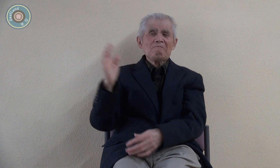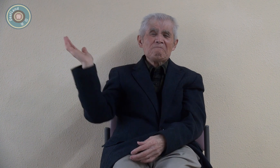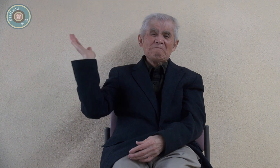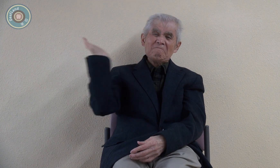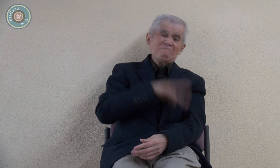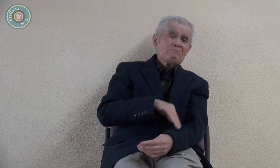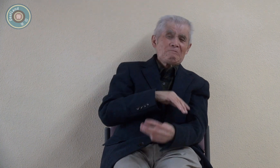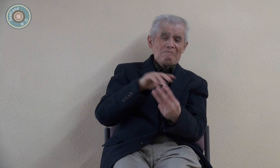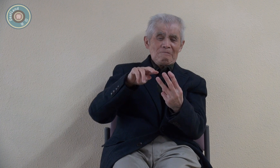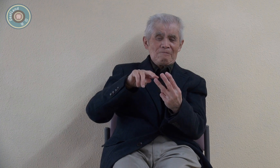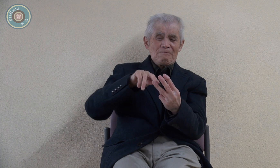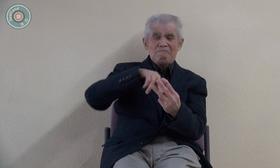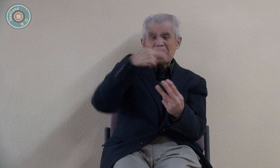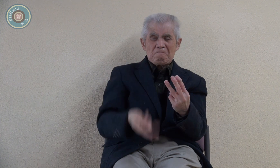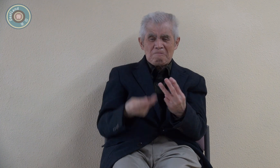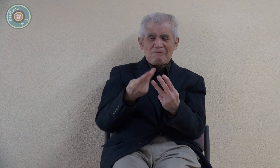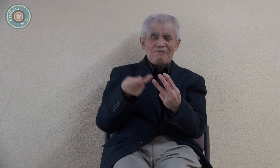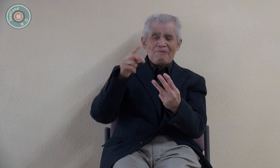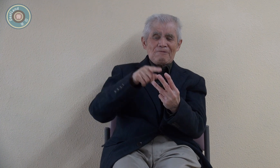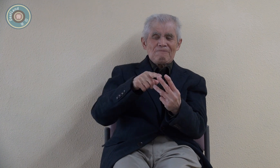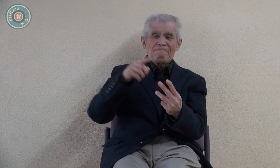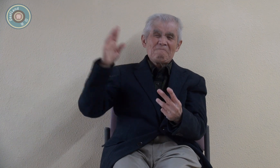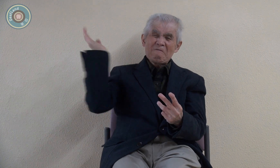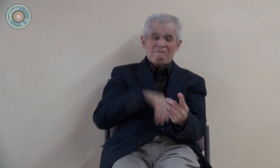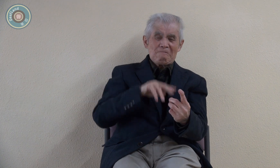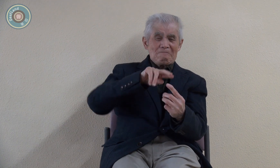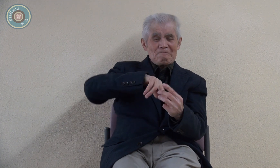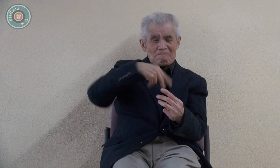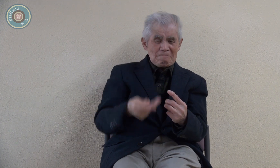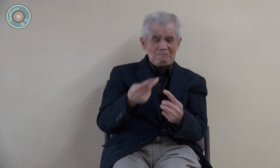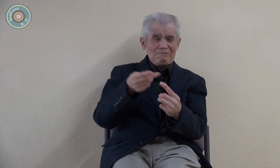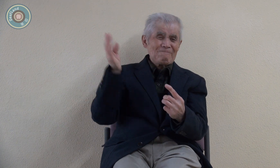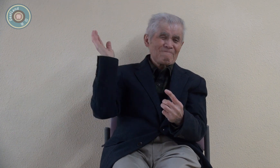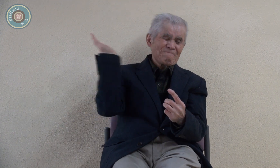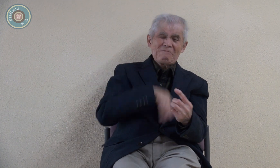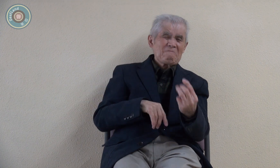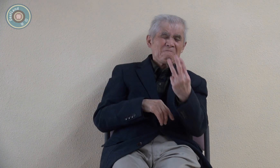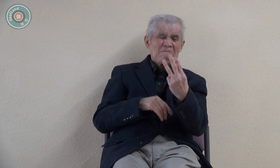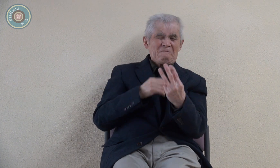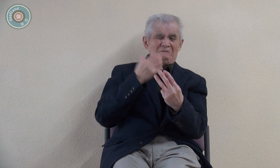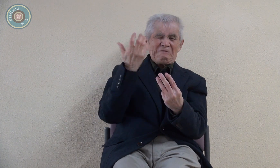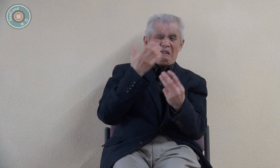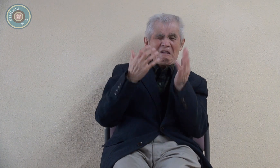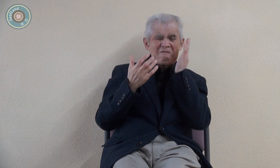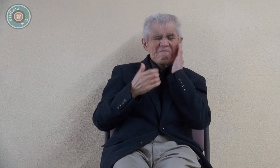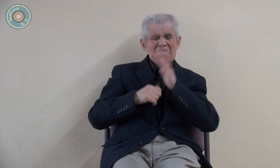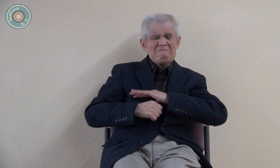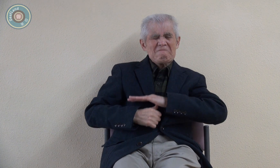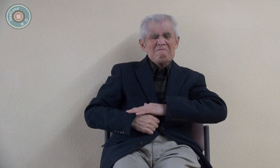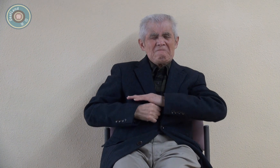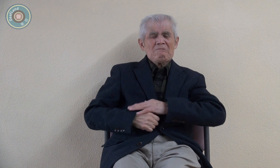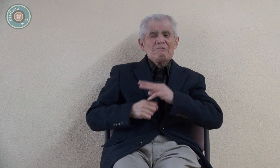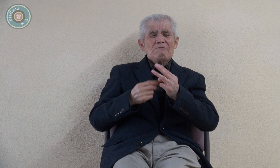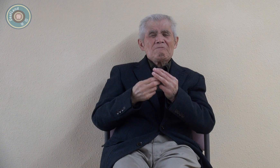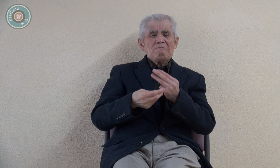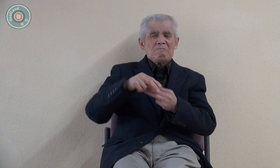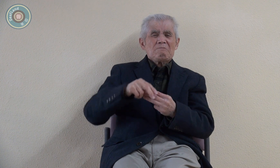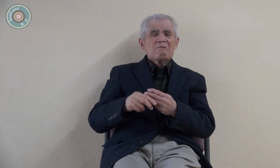He slapped me, one after the other, and I fell down. It hurt so much